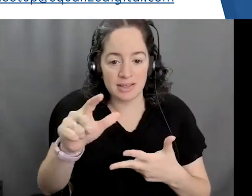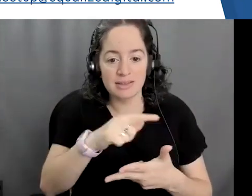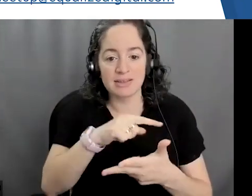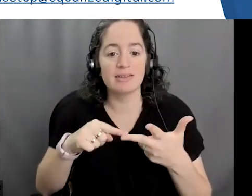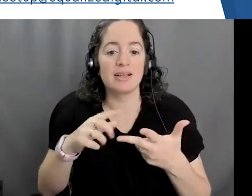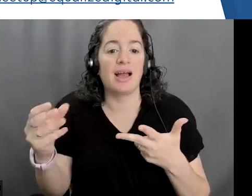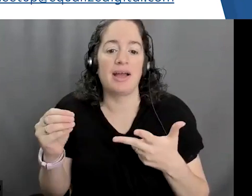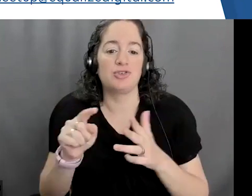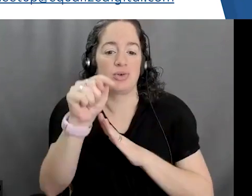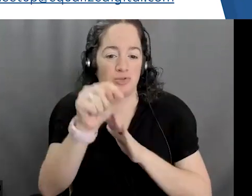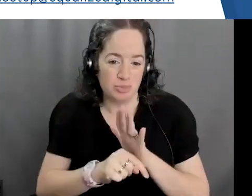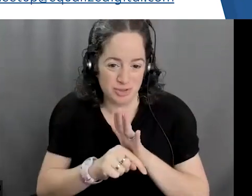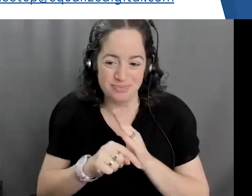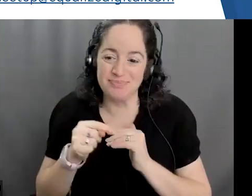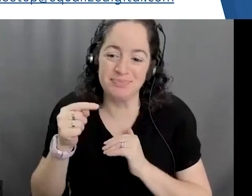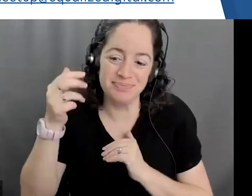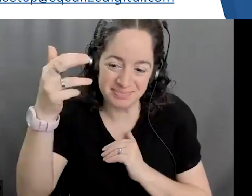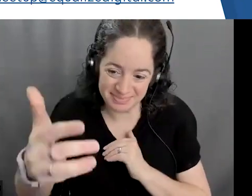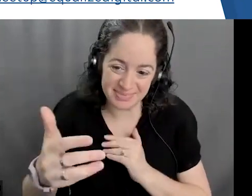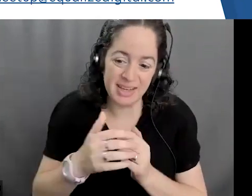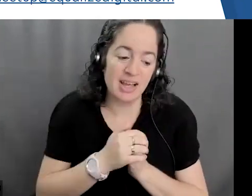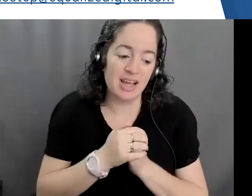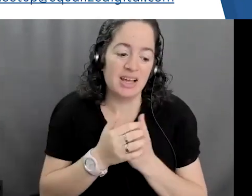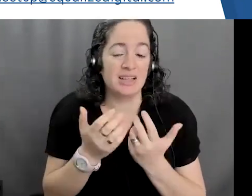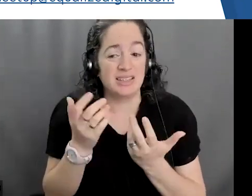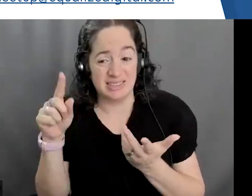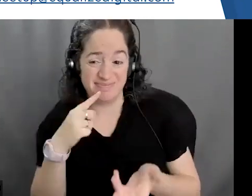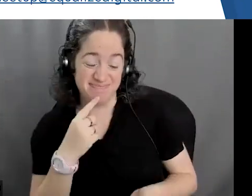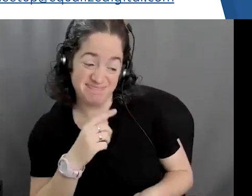They said, "Go out and find sponsors." If you or your company would be interested